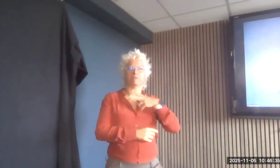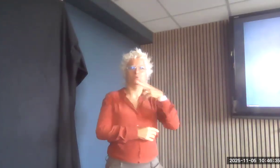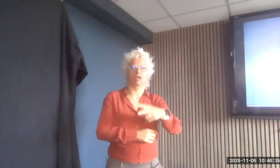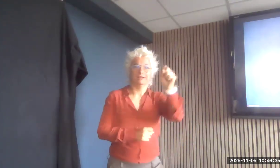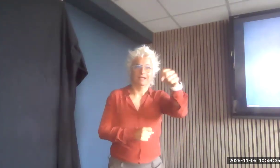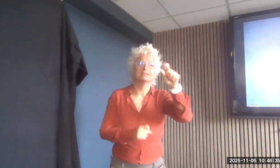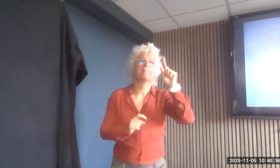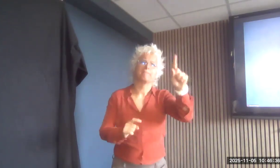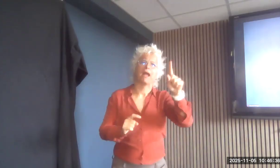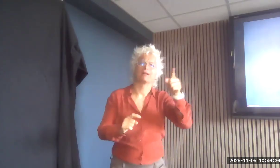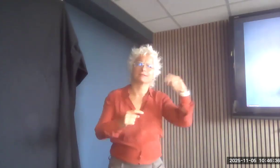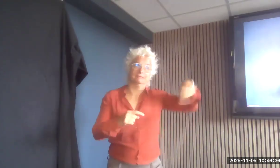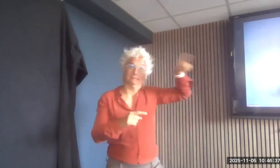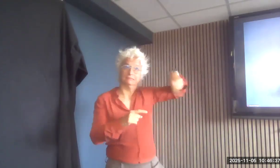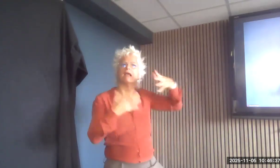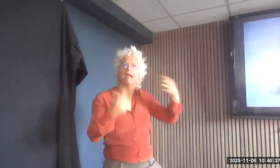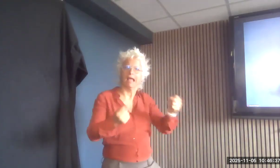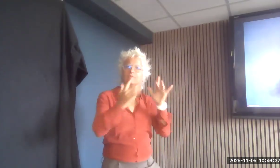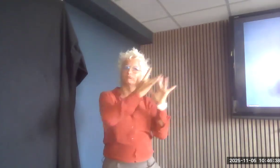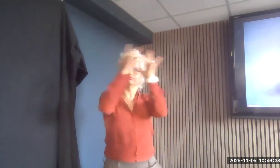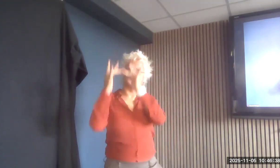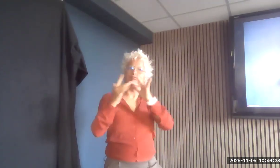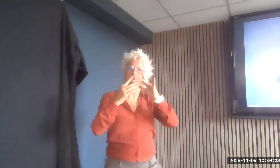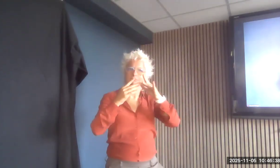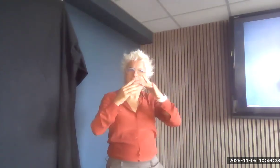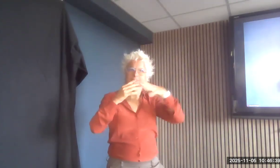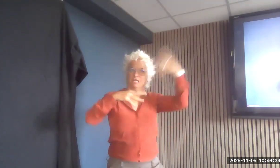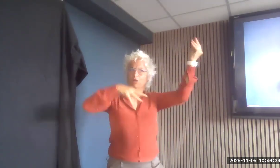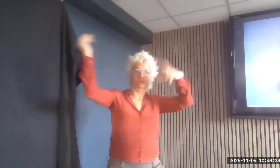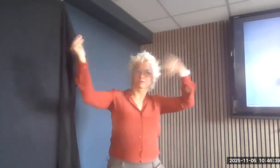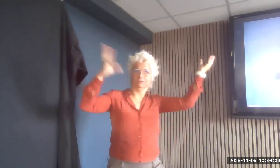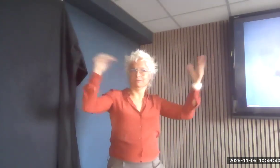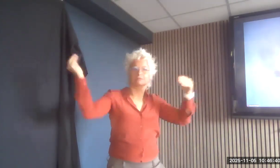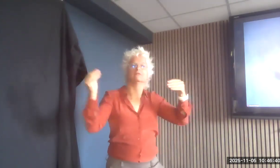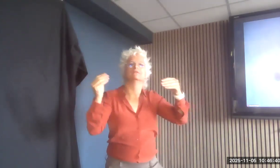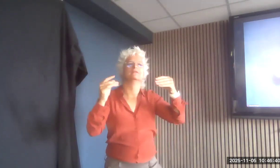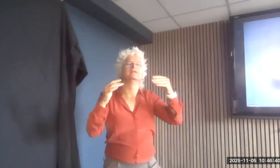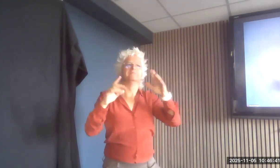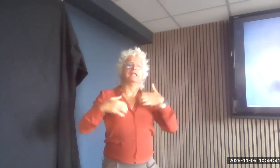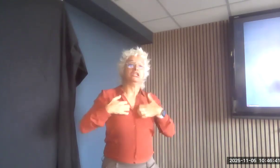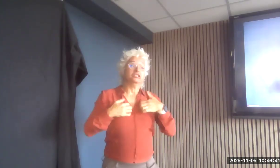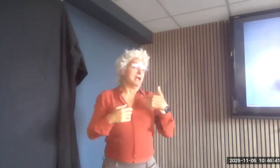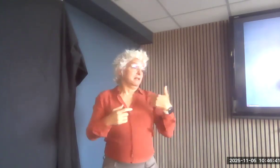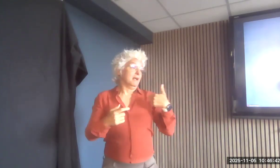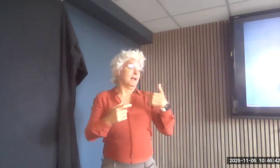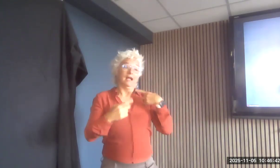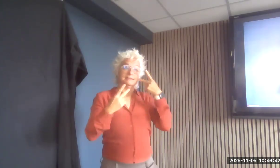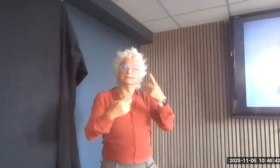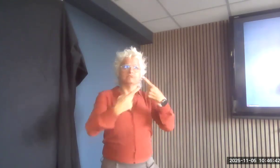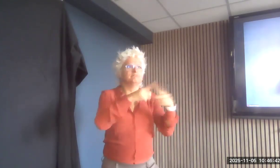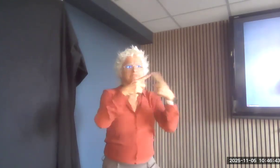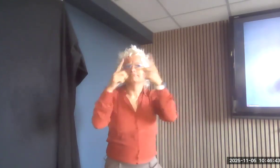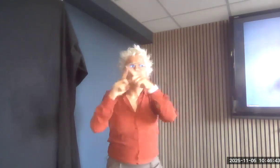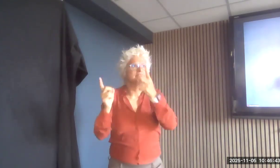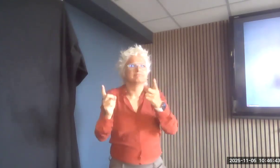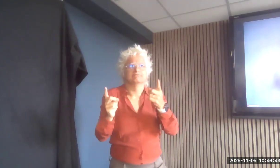But I showed individuals from Portugal, but also we know that there are wider networks of people outside as well.